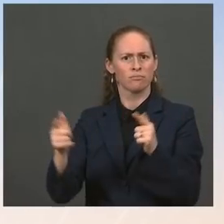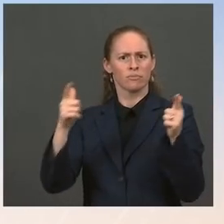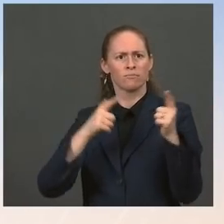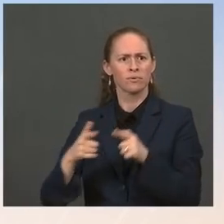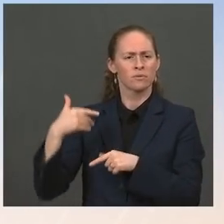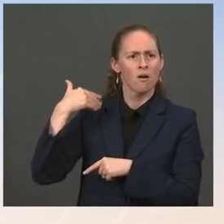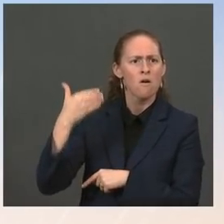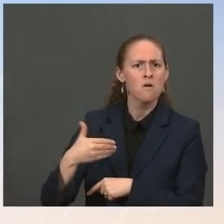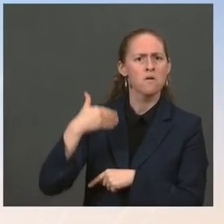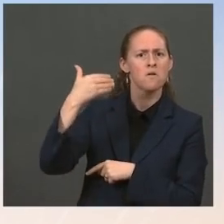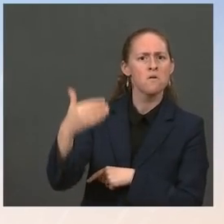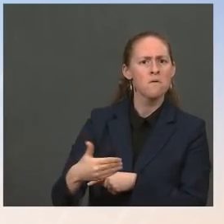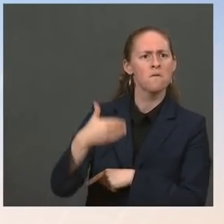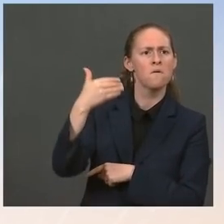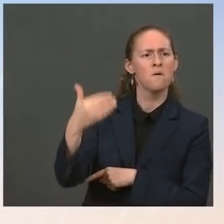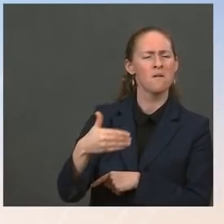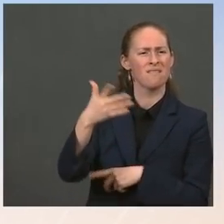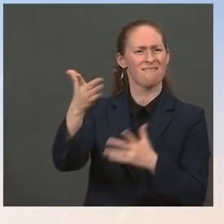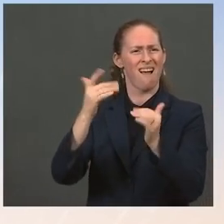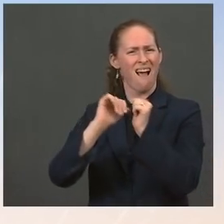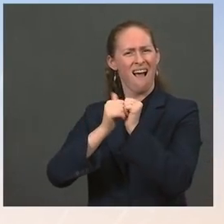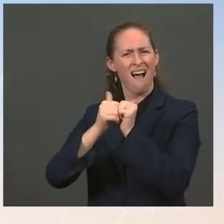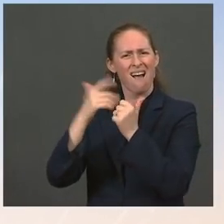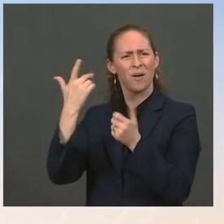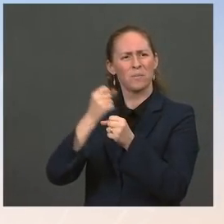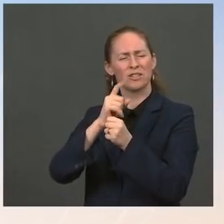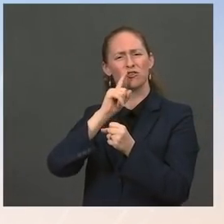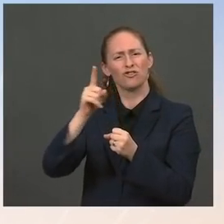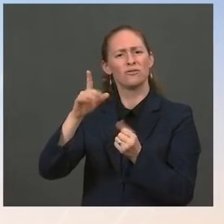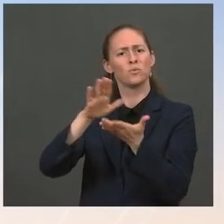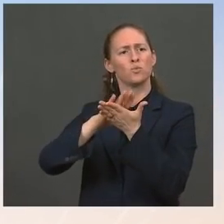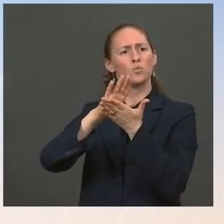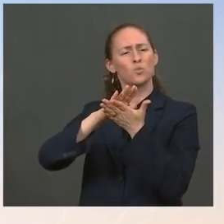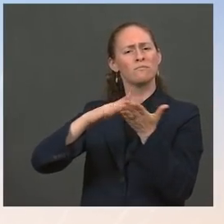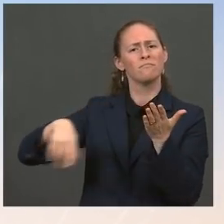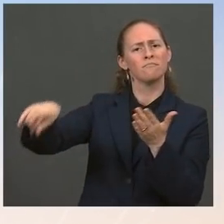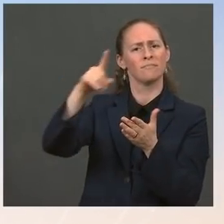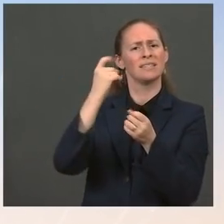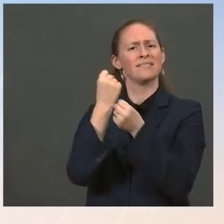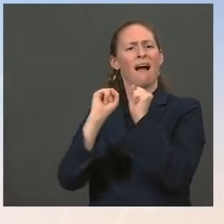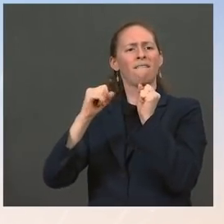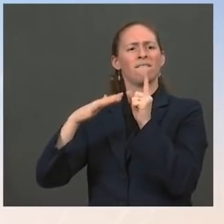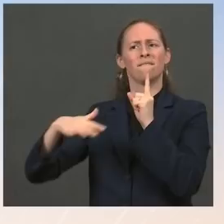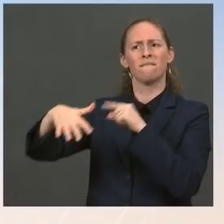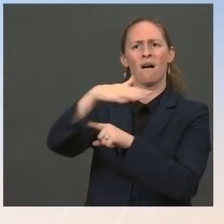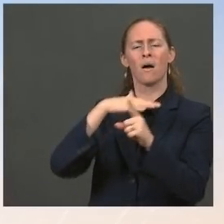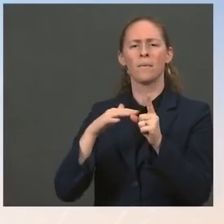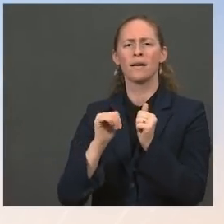that schools can keep children safe from school violence -- from gun violence? Ms. Psaki: Absolutely.